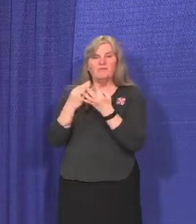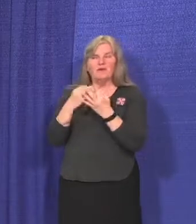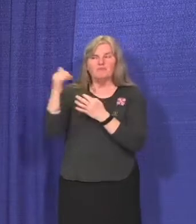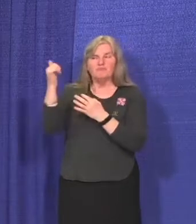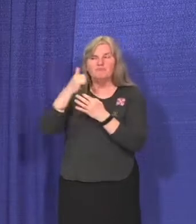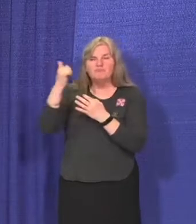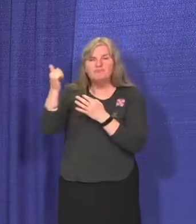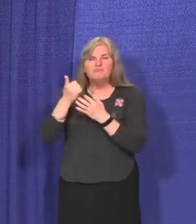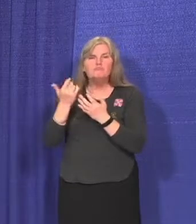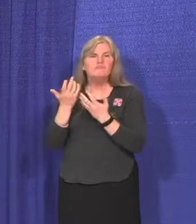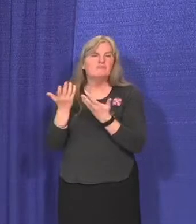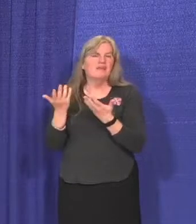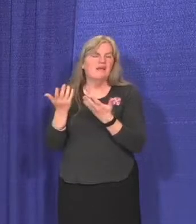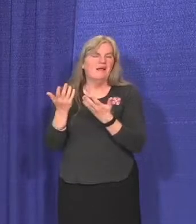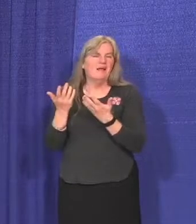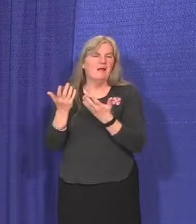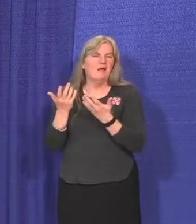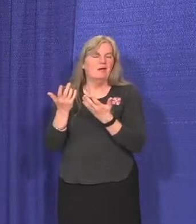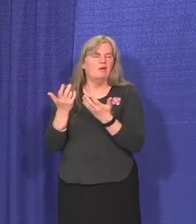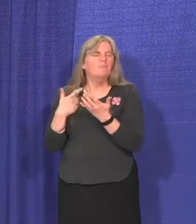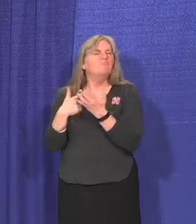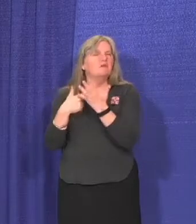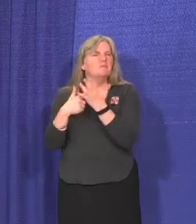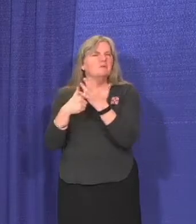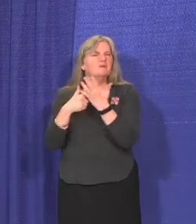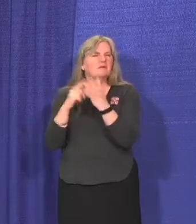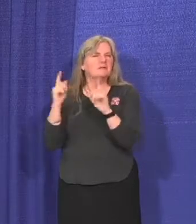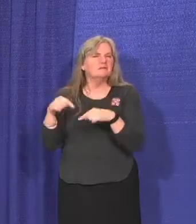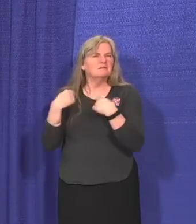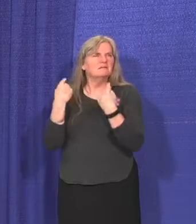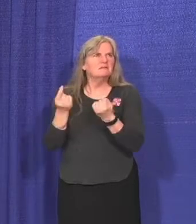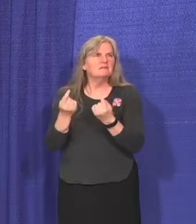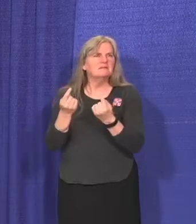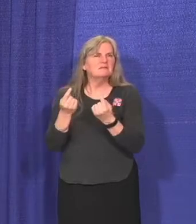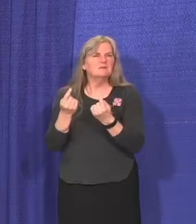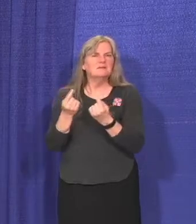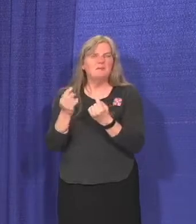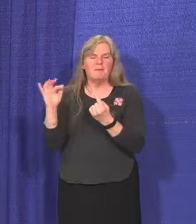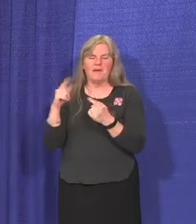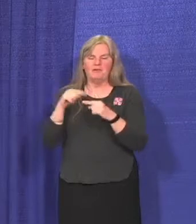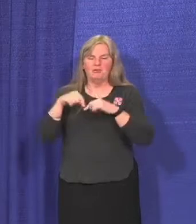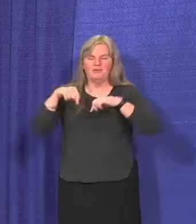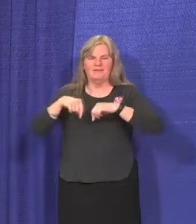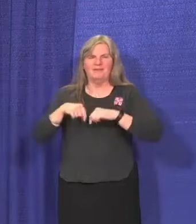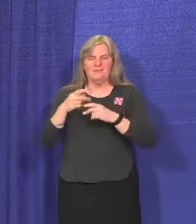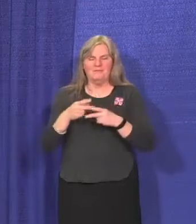and nephews on the other side of the border that a lot of Indigenous people don't get to